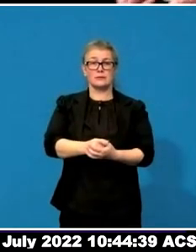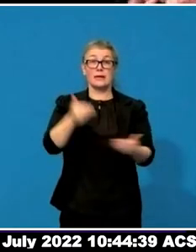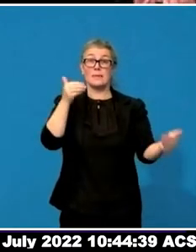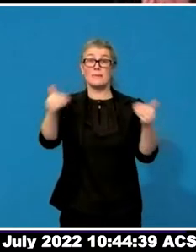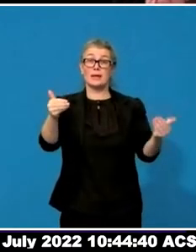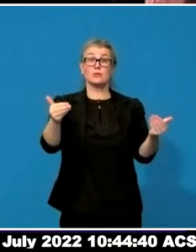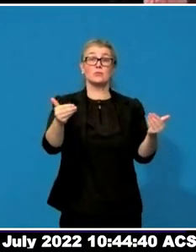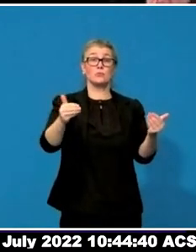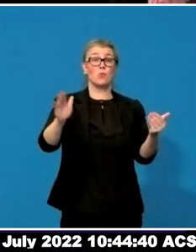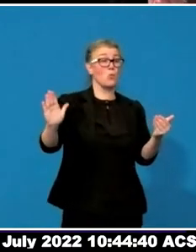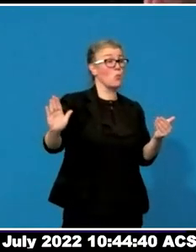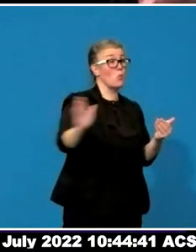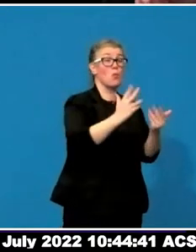Nations participants Australia-wide.